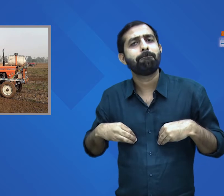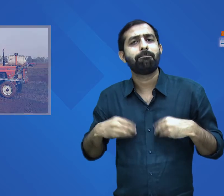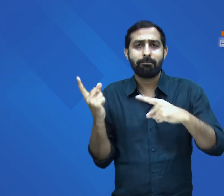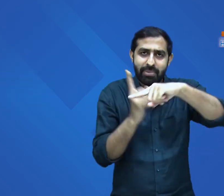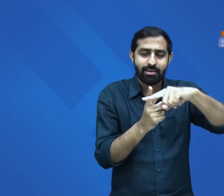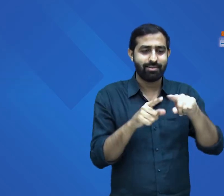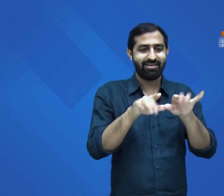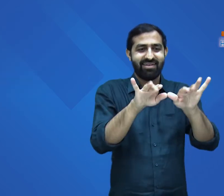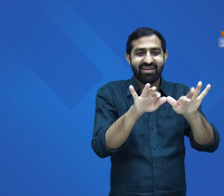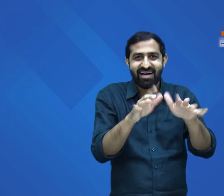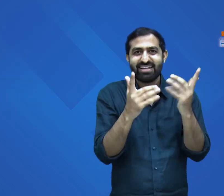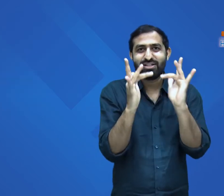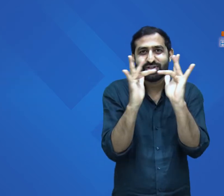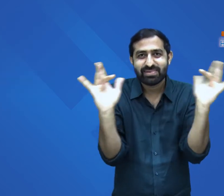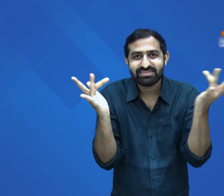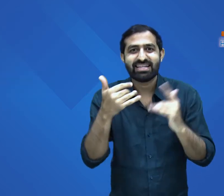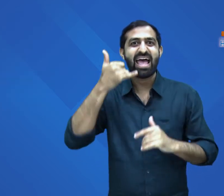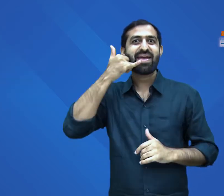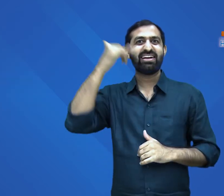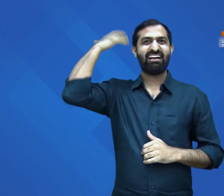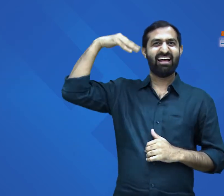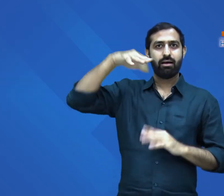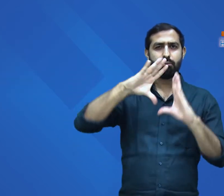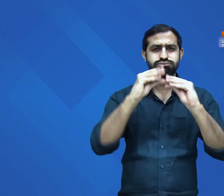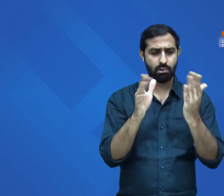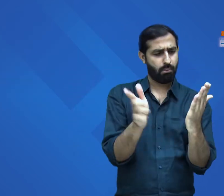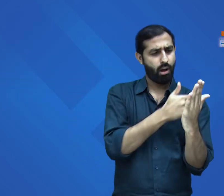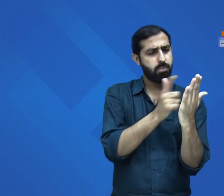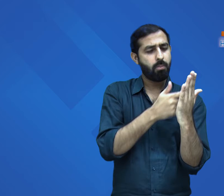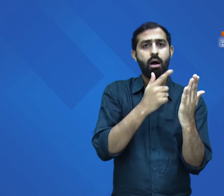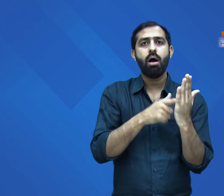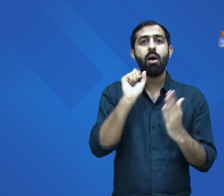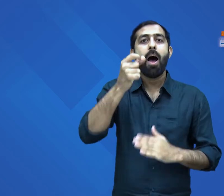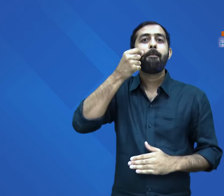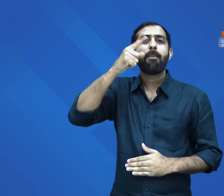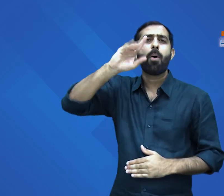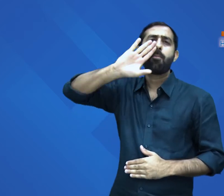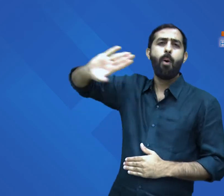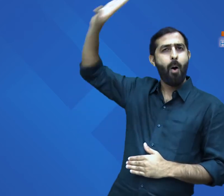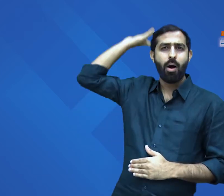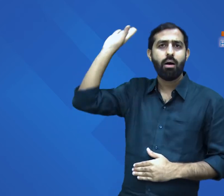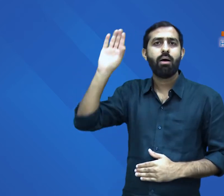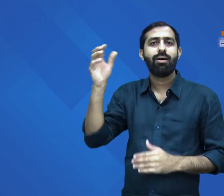Also in the modern era, people who lived in the olden days did not know use of computers, internet, smartphones